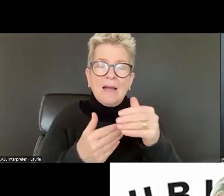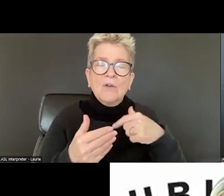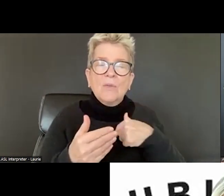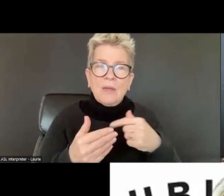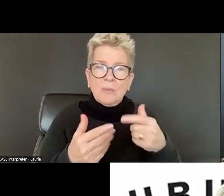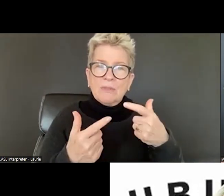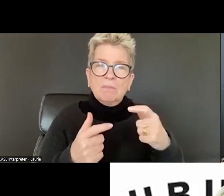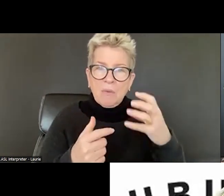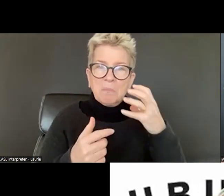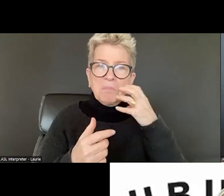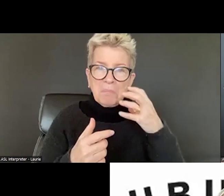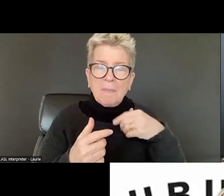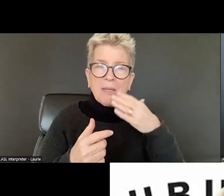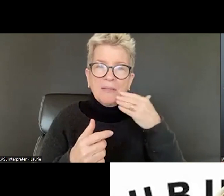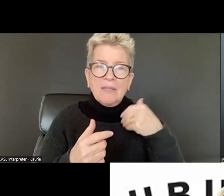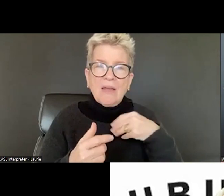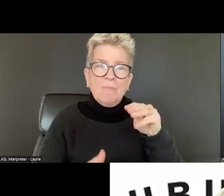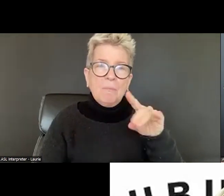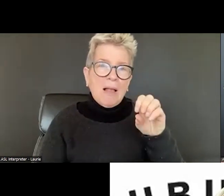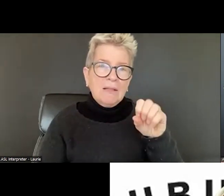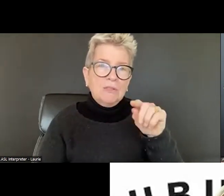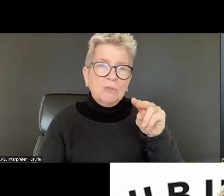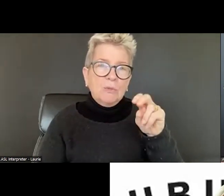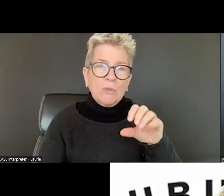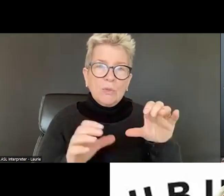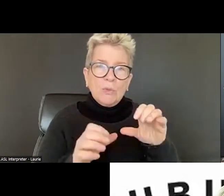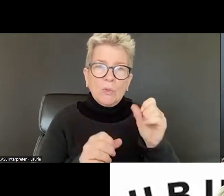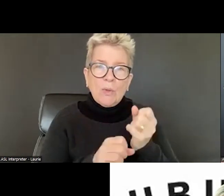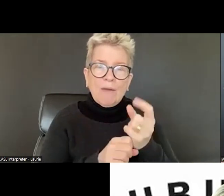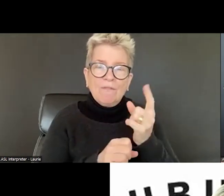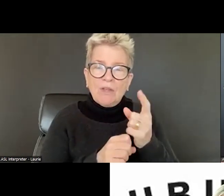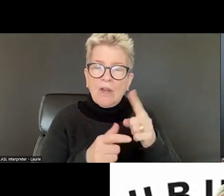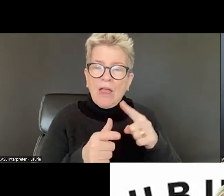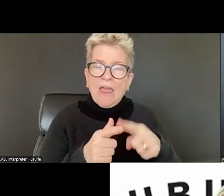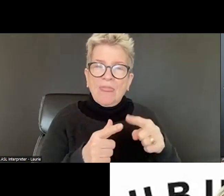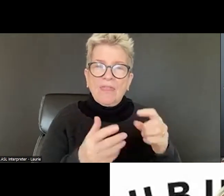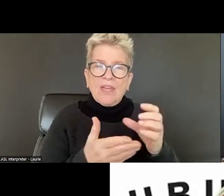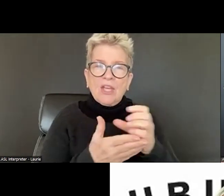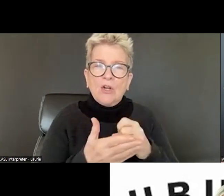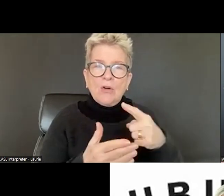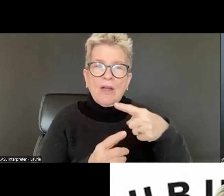need to complete every year and they can earn up to a half credit per year uh in something called